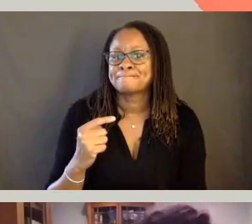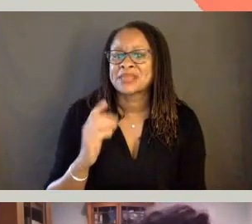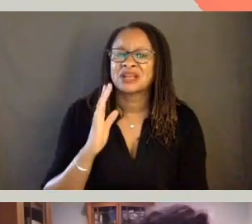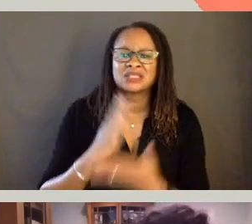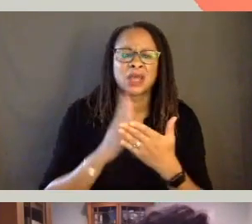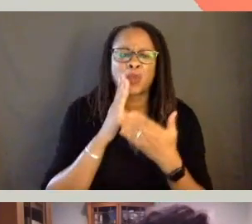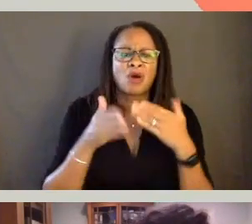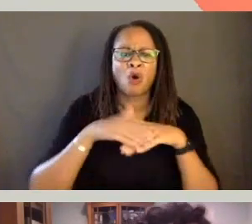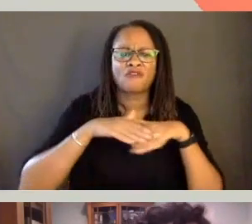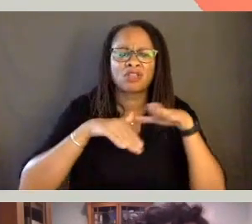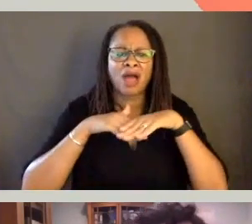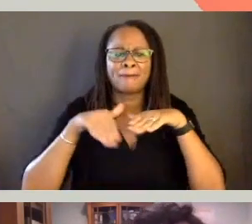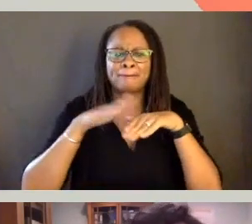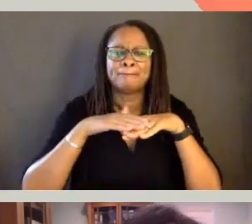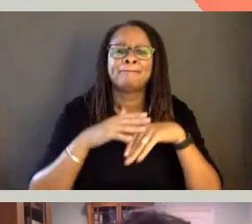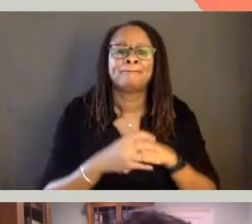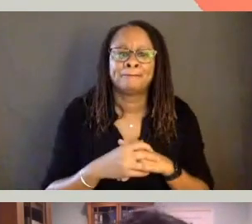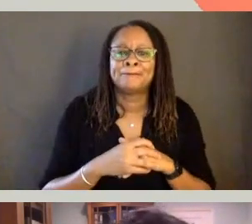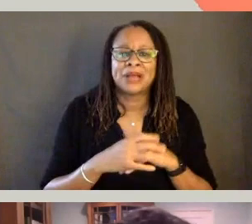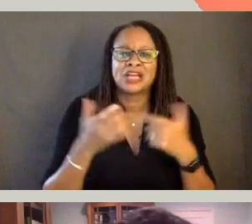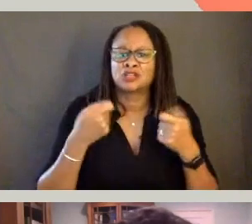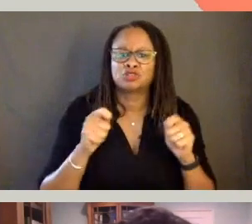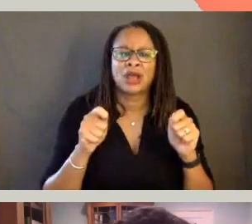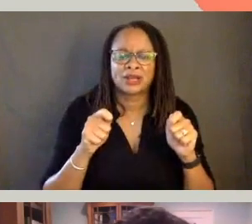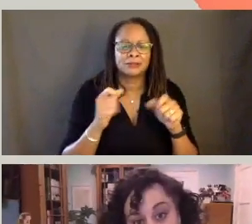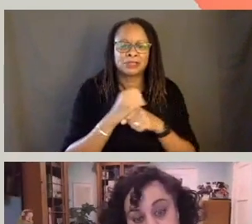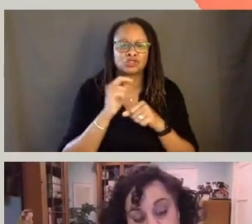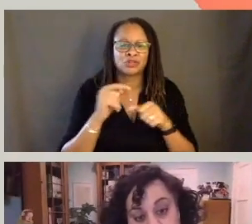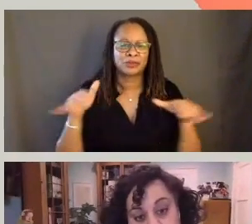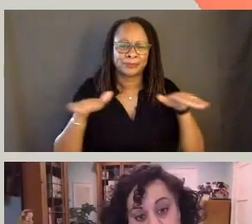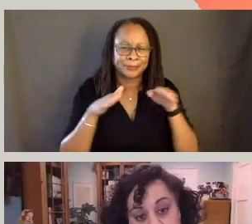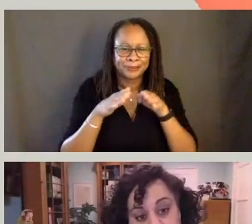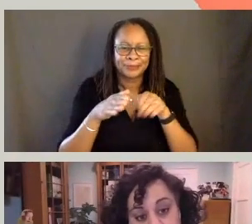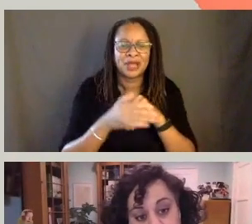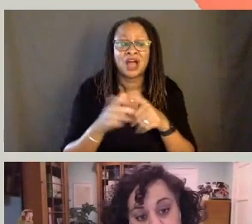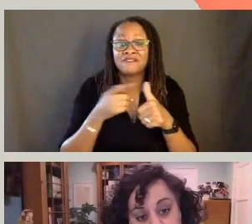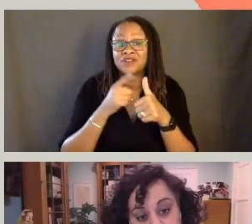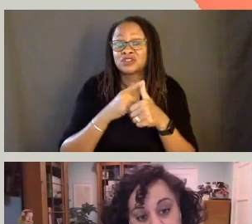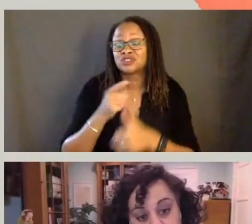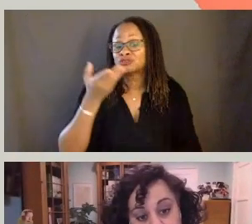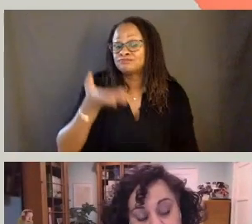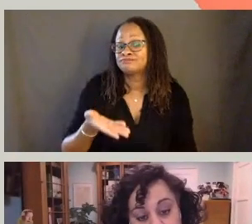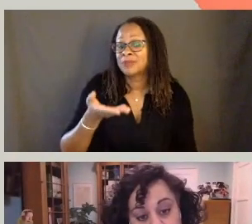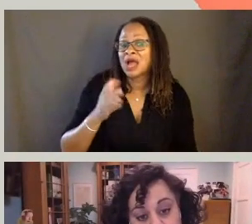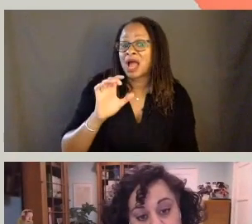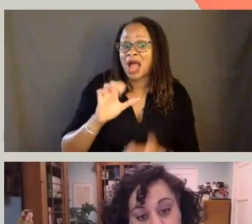and I'll try to keep them streamlined. How, the first question, how can we create a virtuous cycle